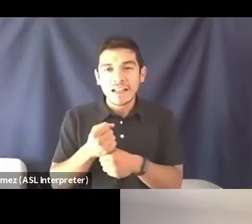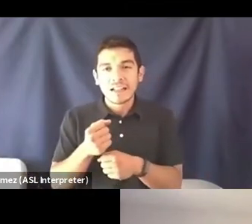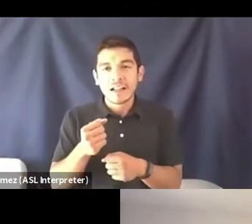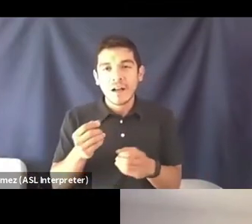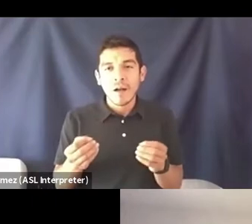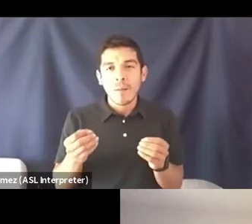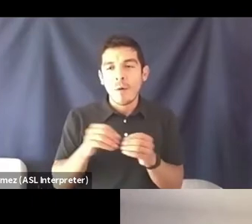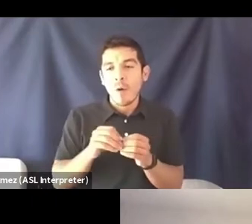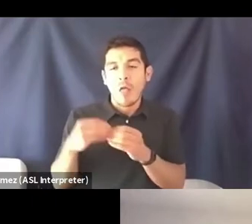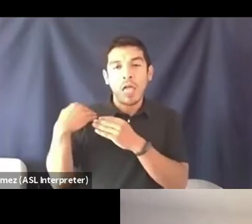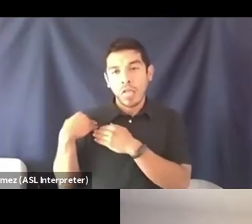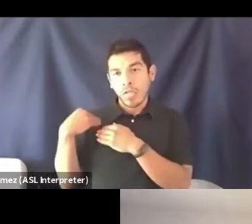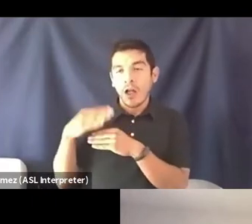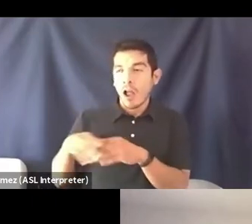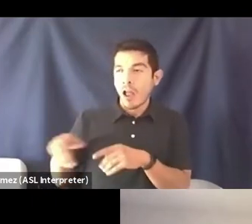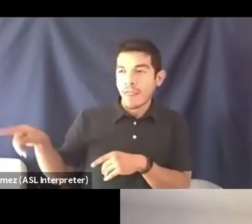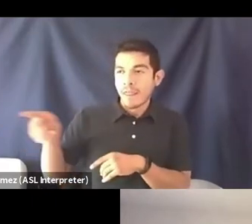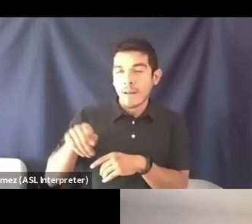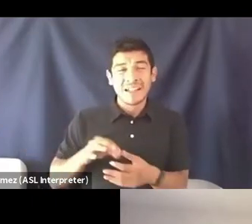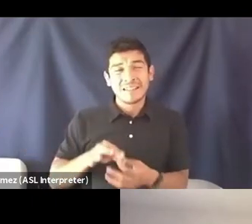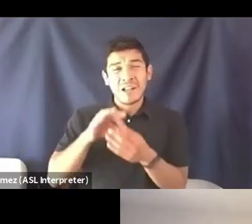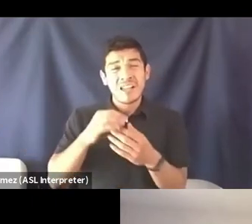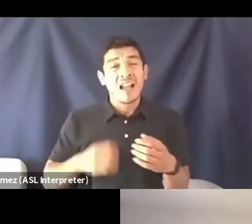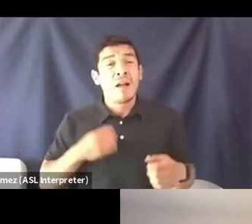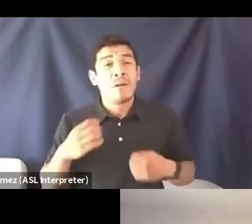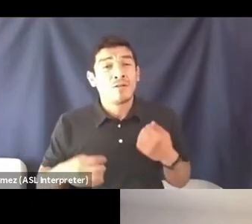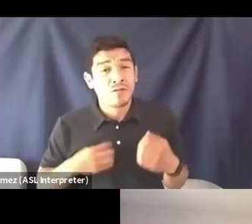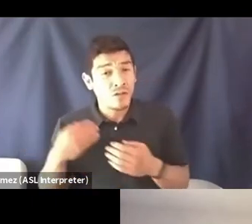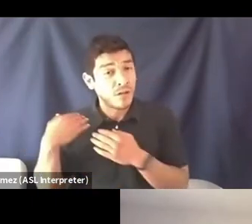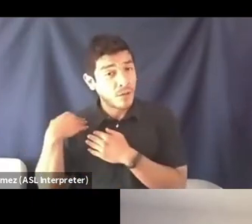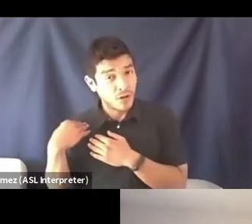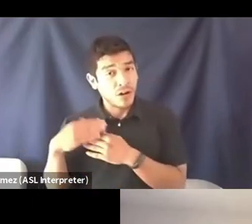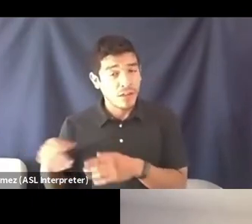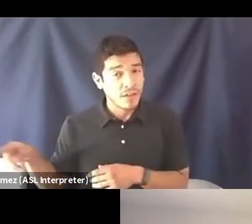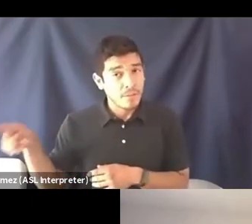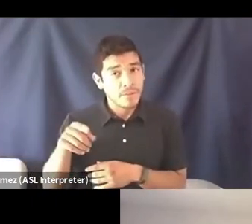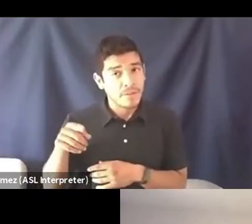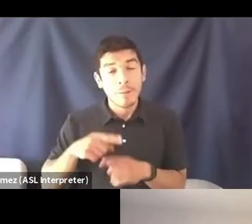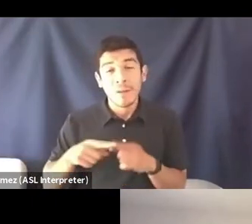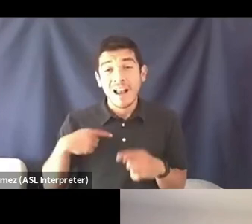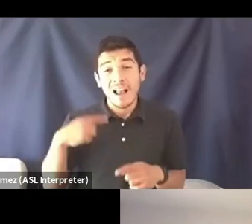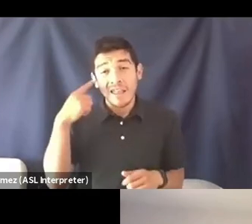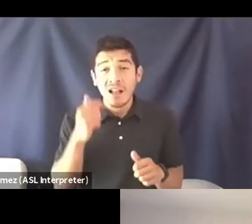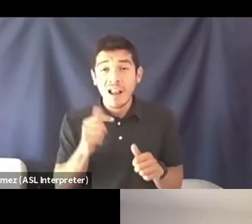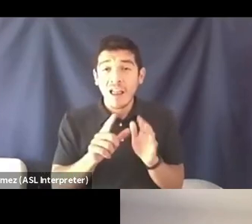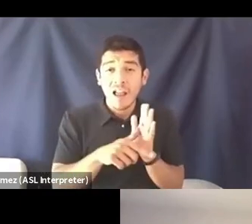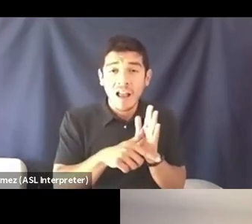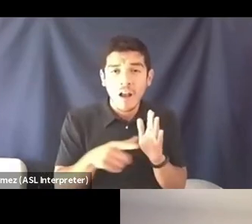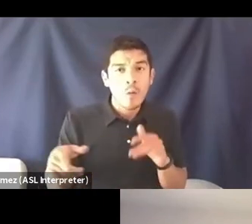especially emotional burden on them. But I think later on basically we were still visiting the family.